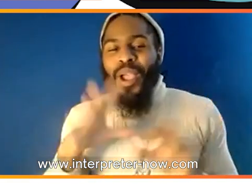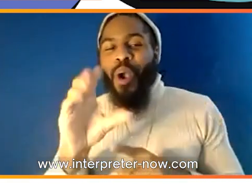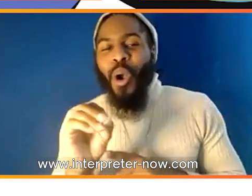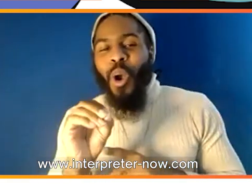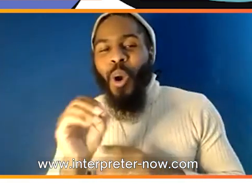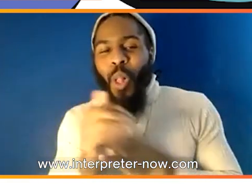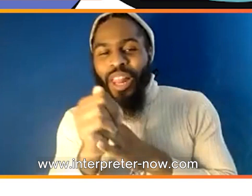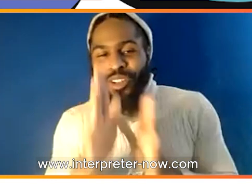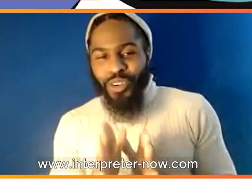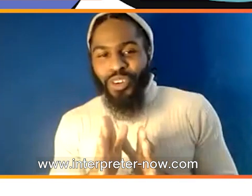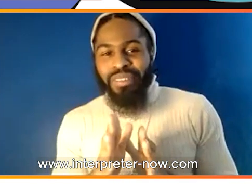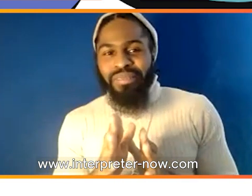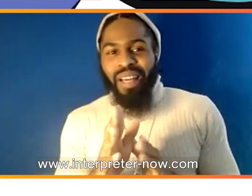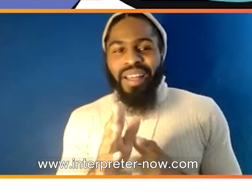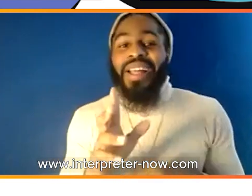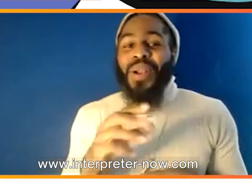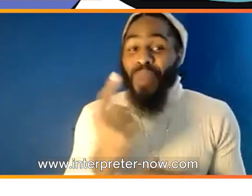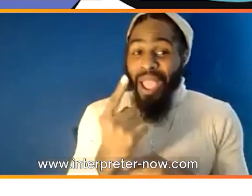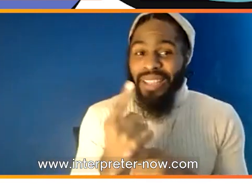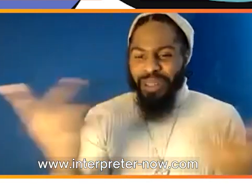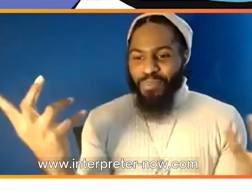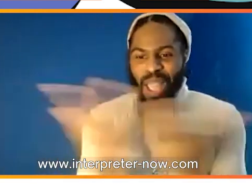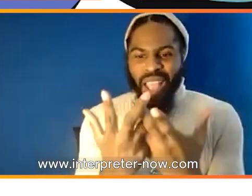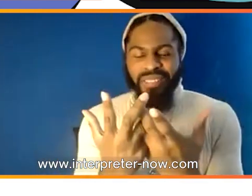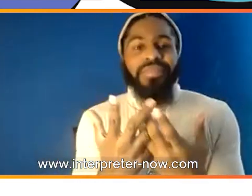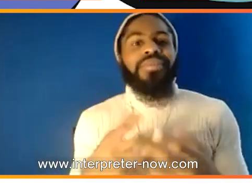a great idea, where Kelly would say, "You know what? I'm not sure if that's a great